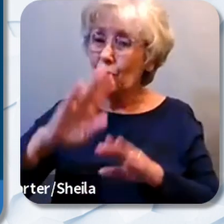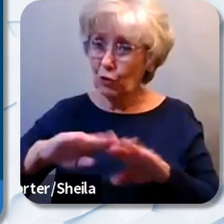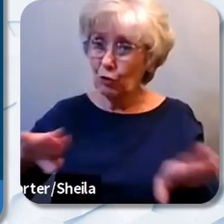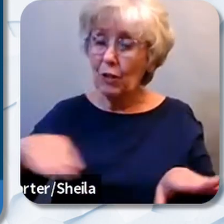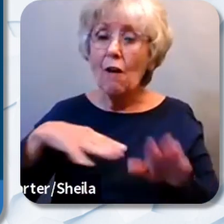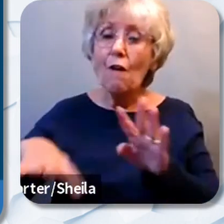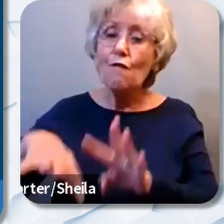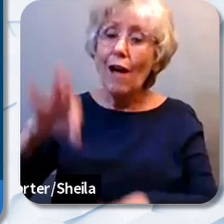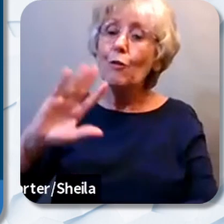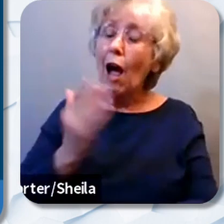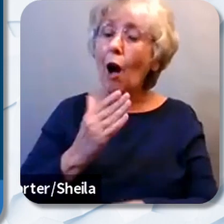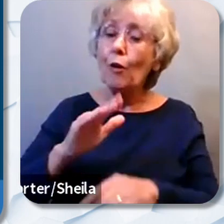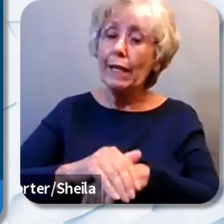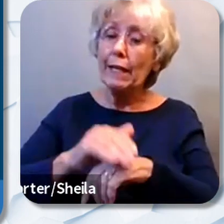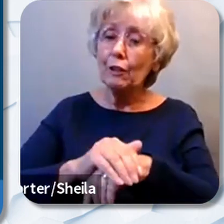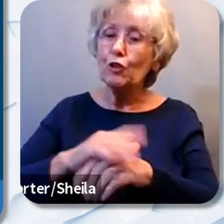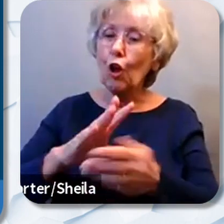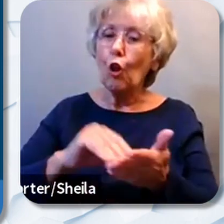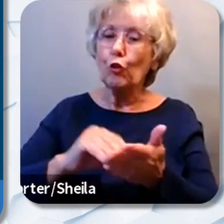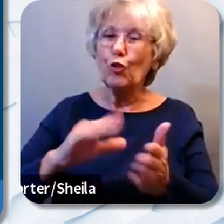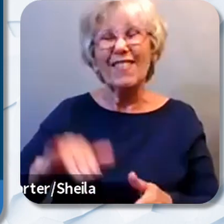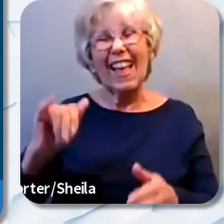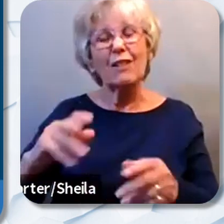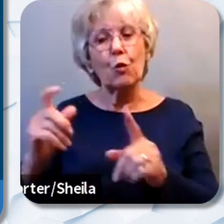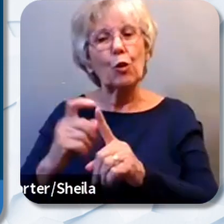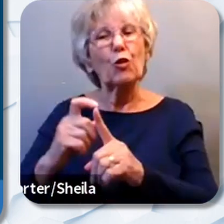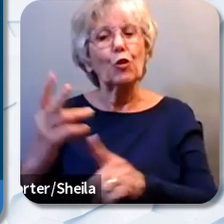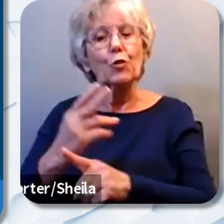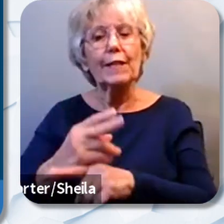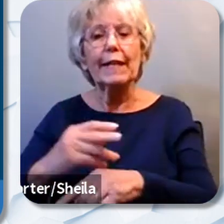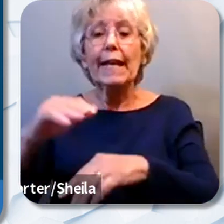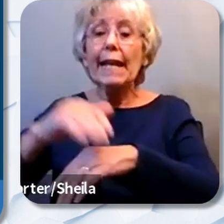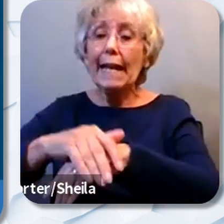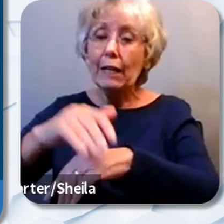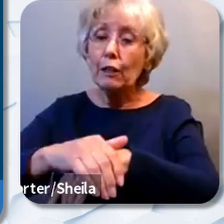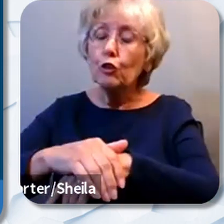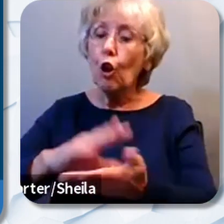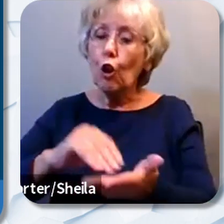English learners that's the term that they use in K 12 English learners we're not performing as well